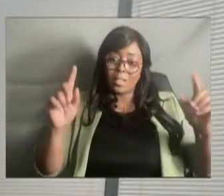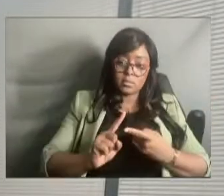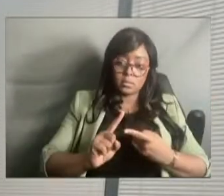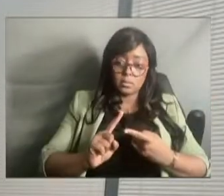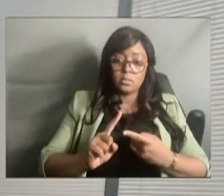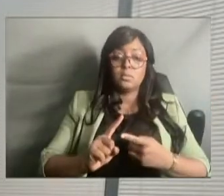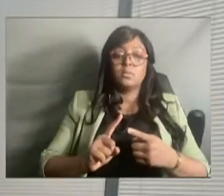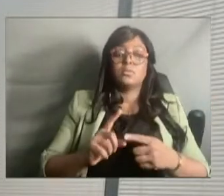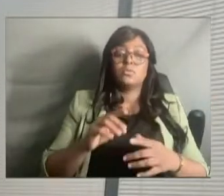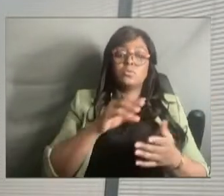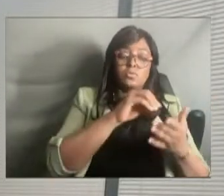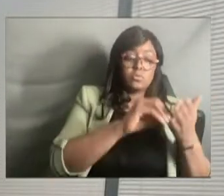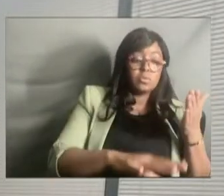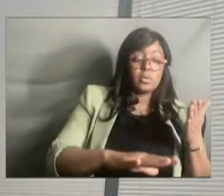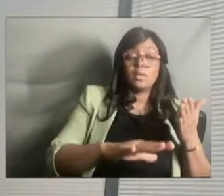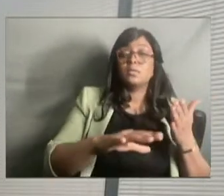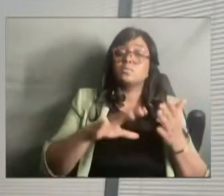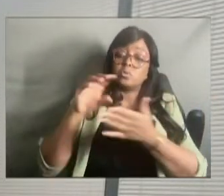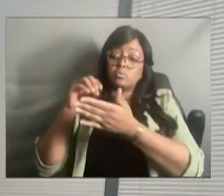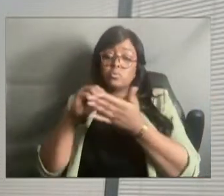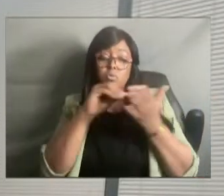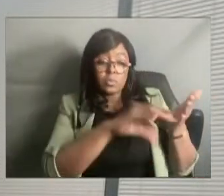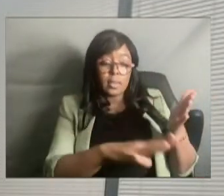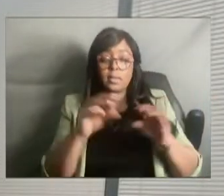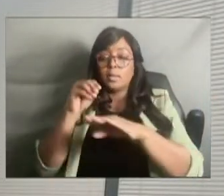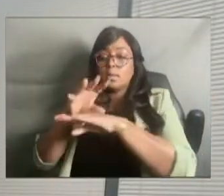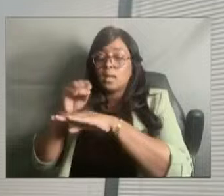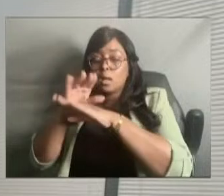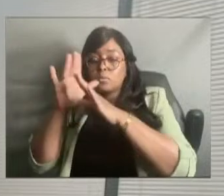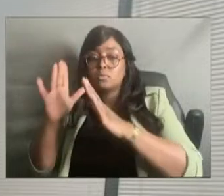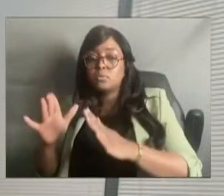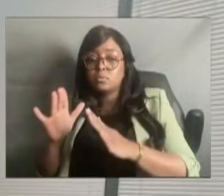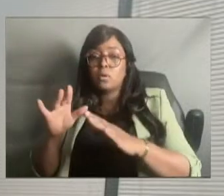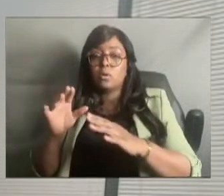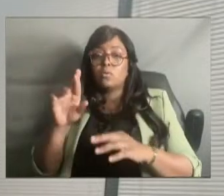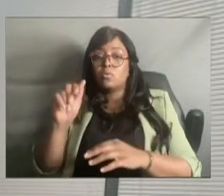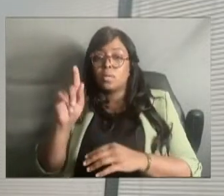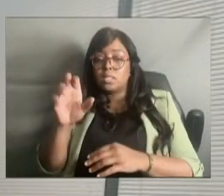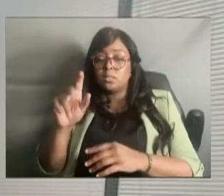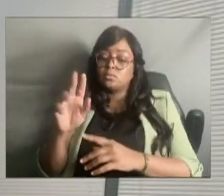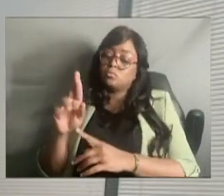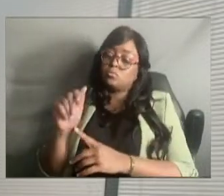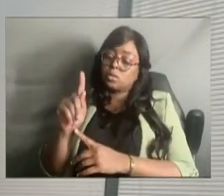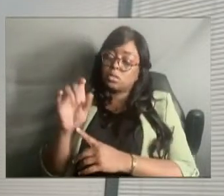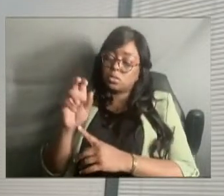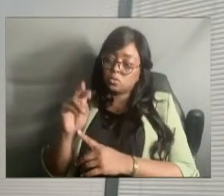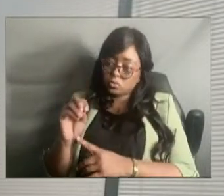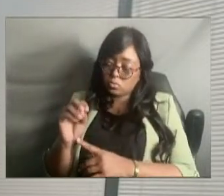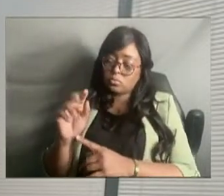or fewer students to one counselor ratio, where we're